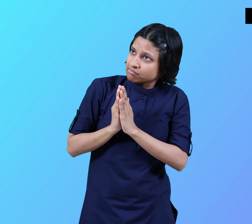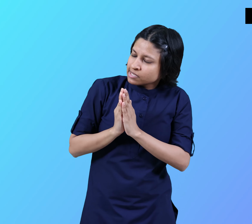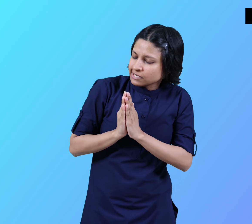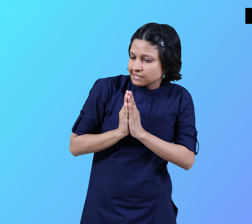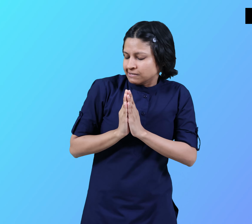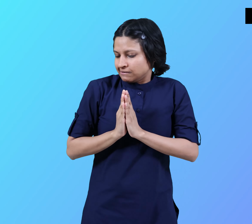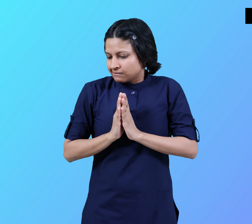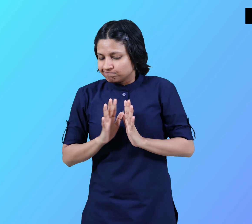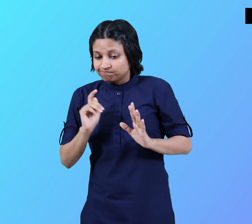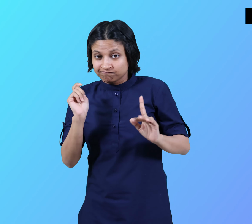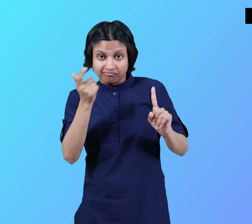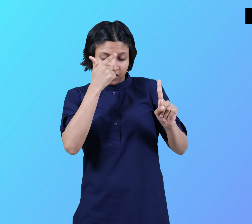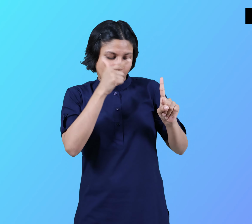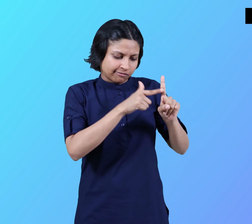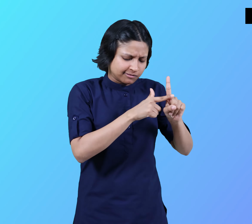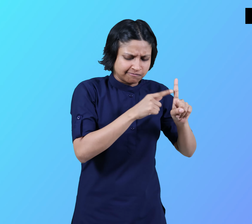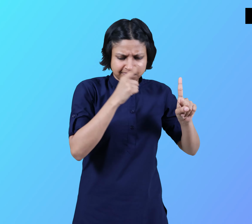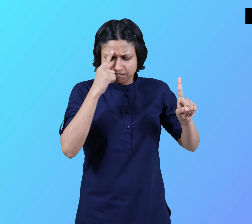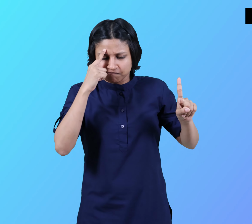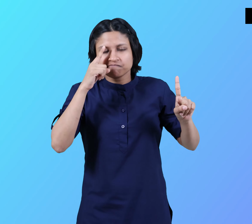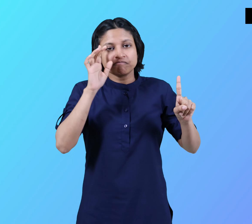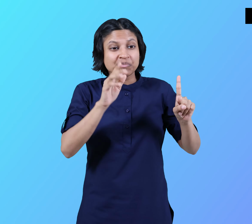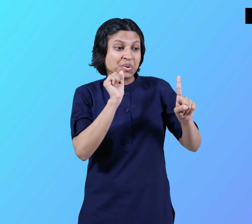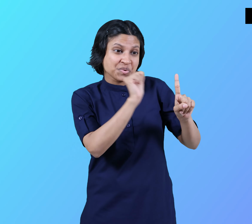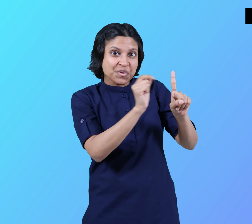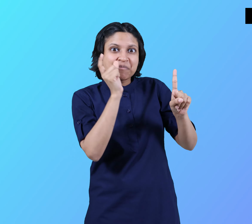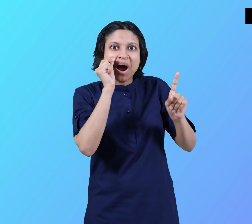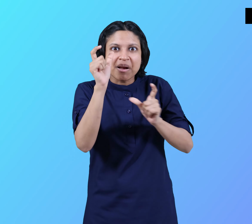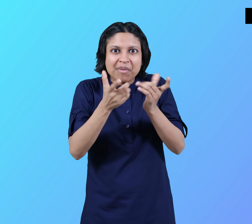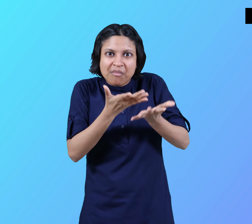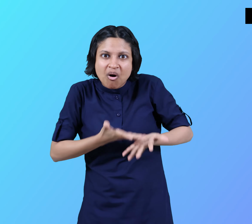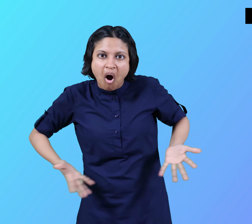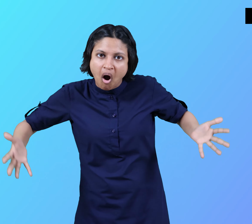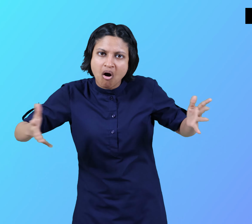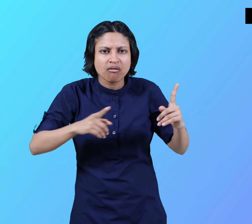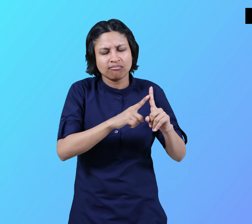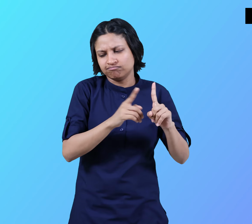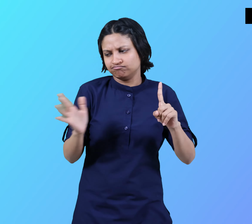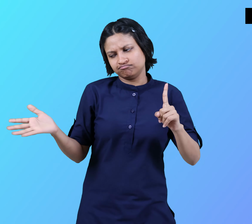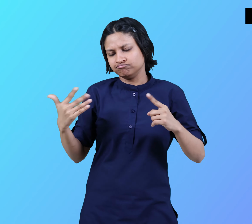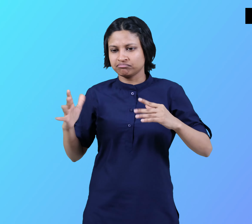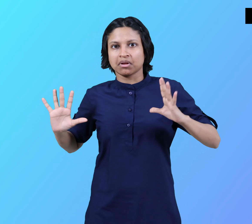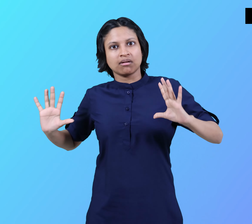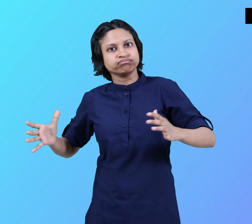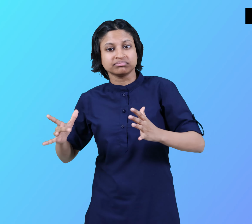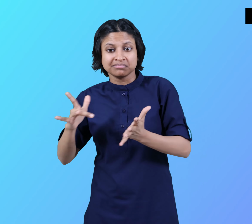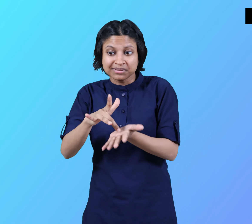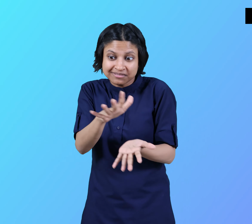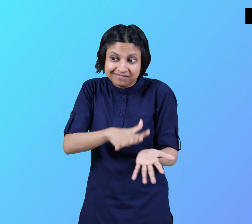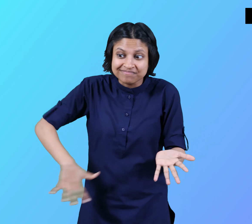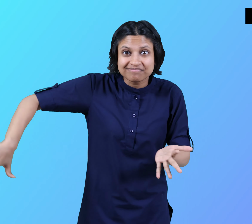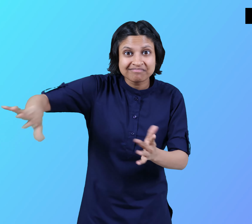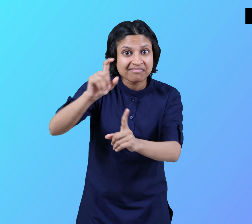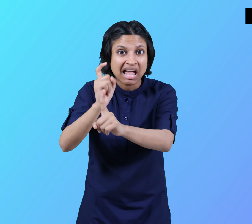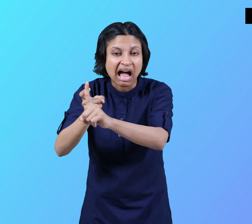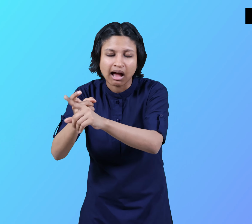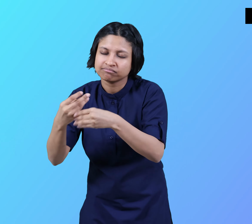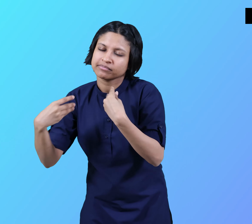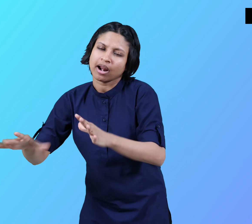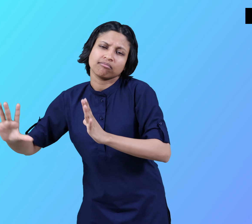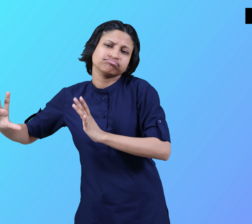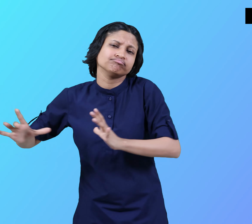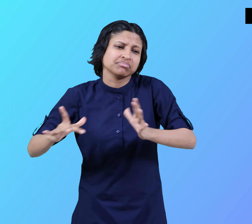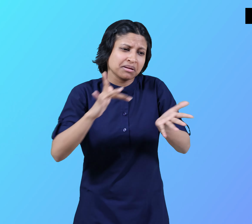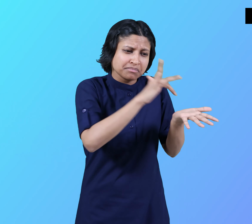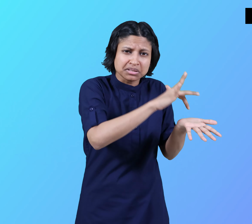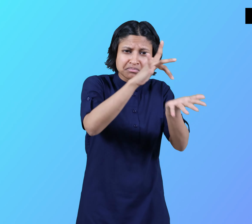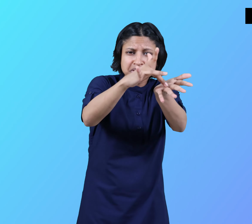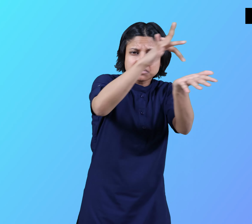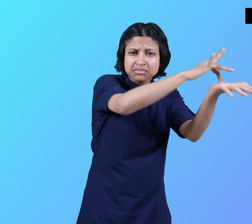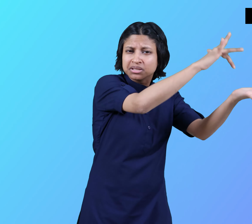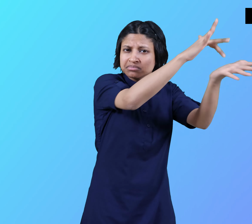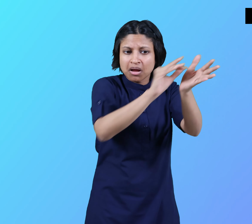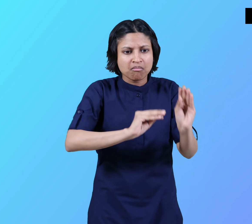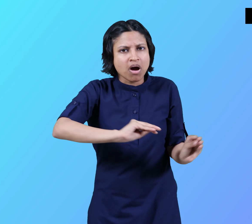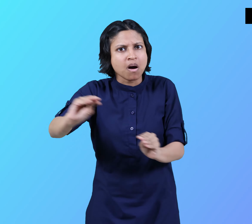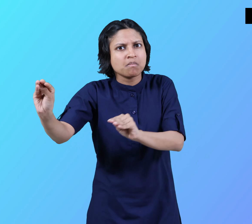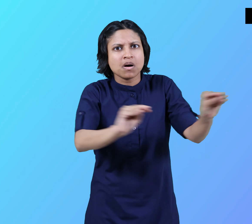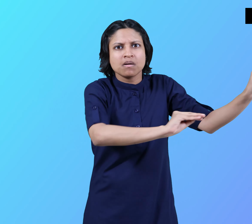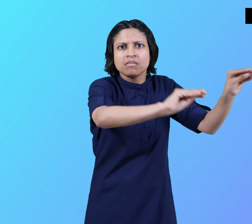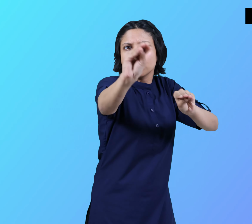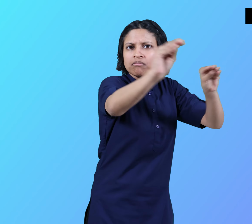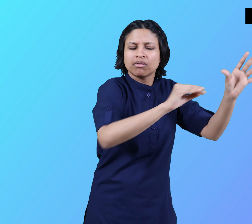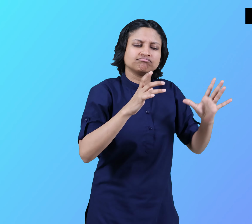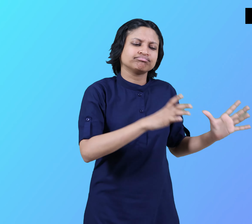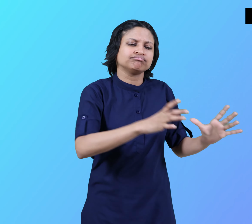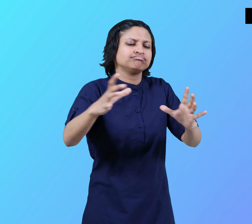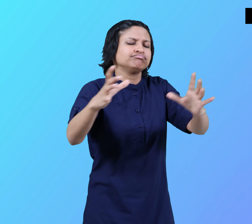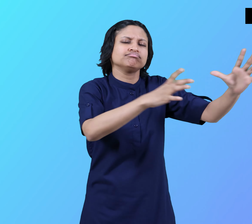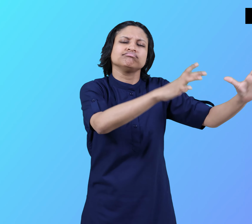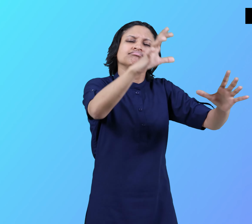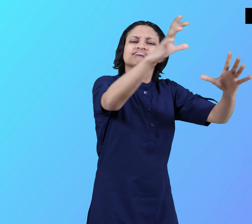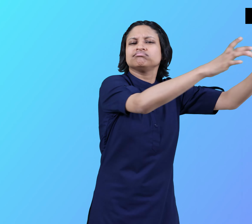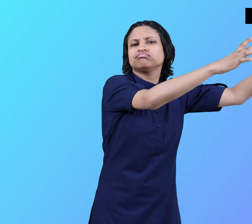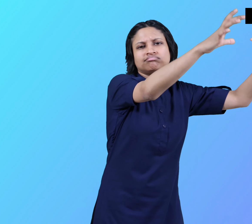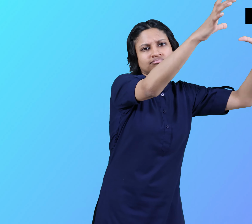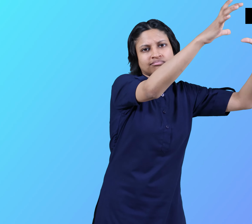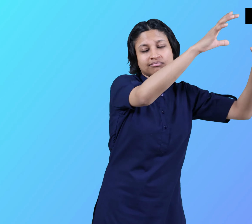So David and his men left Keilah. There were about 600 men who went with David. They kept moving from place to place.